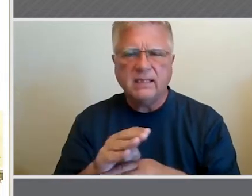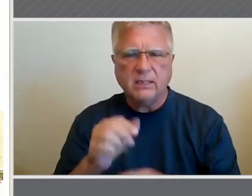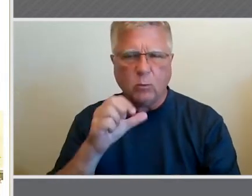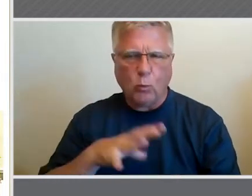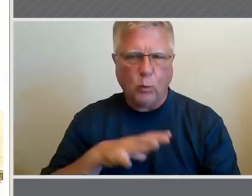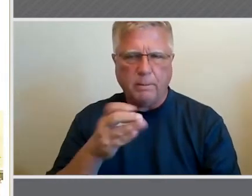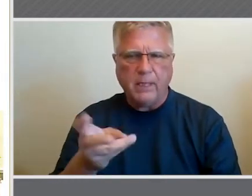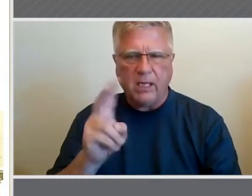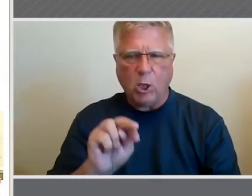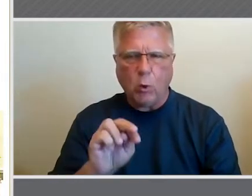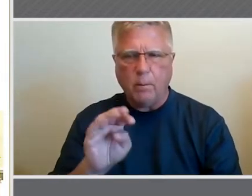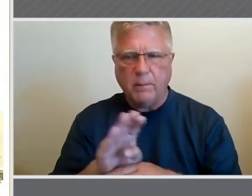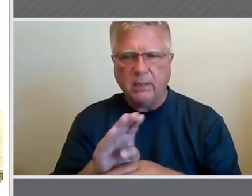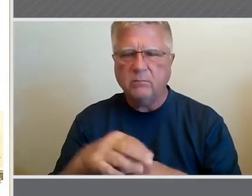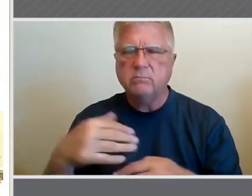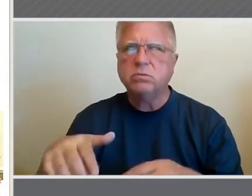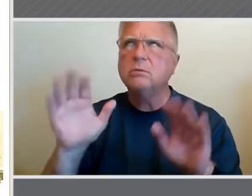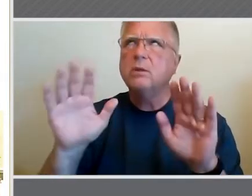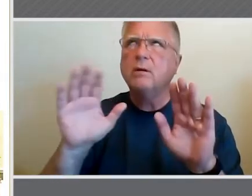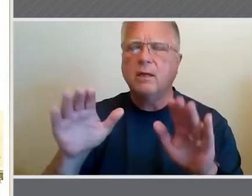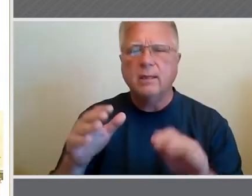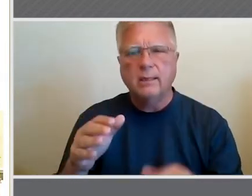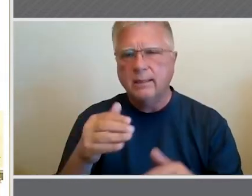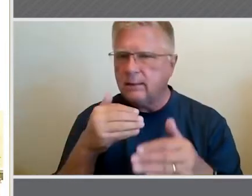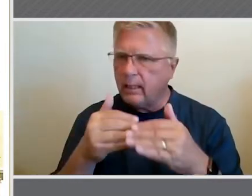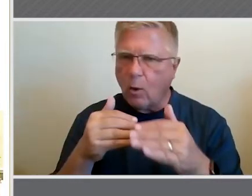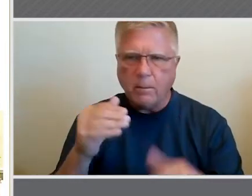mean it's close to 90% I think if all of our dollars, especially in the lending